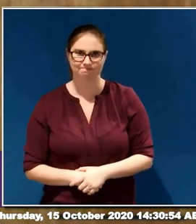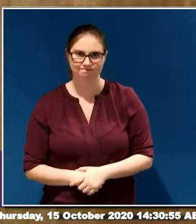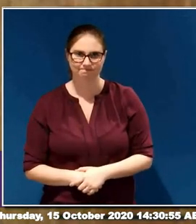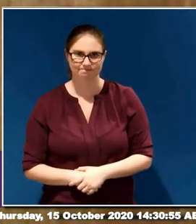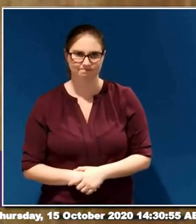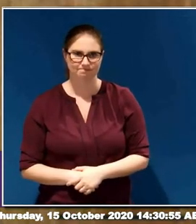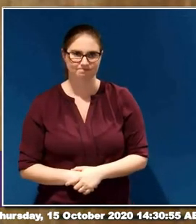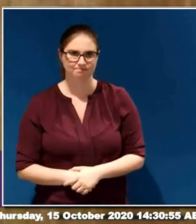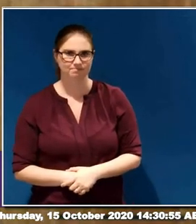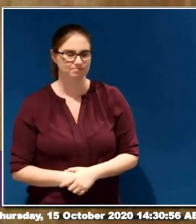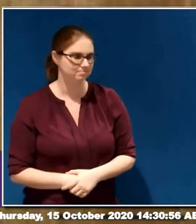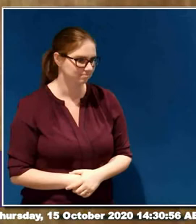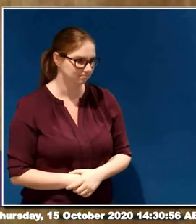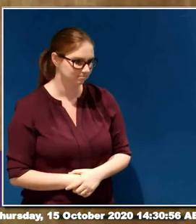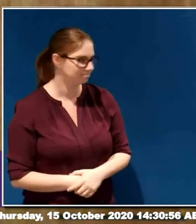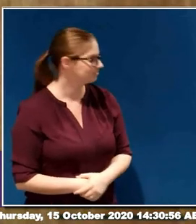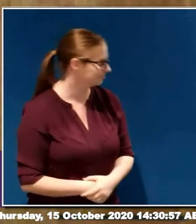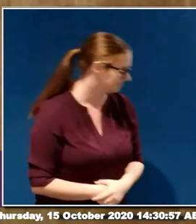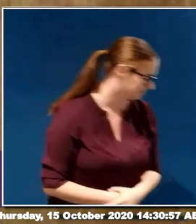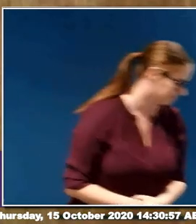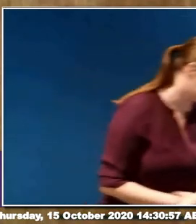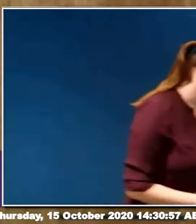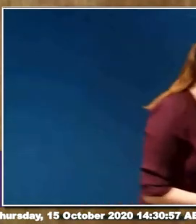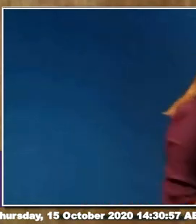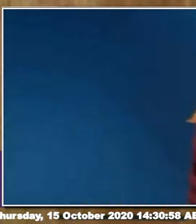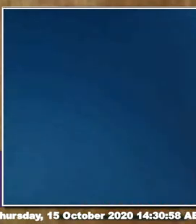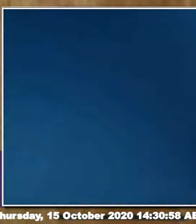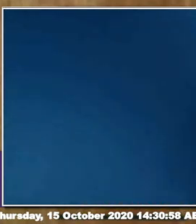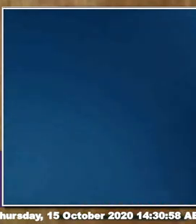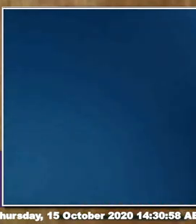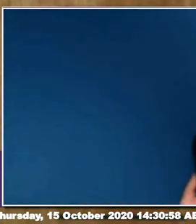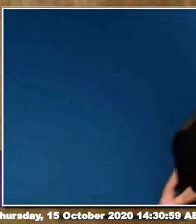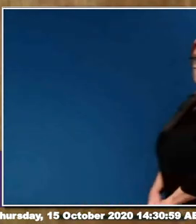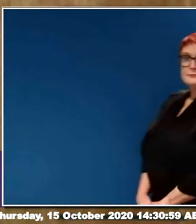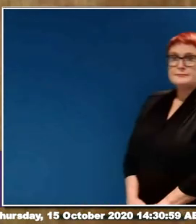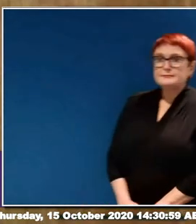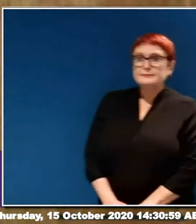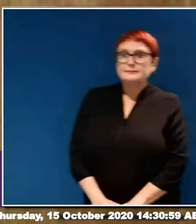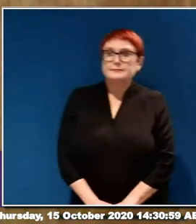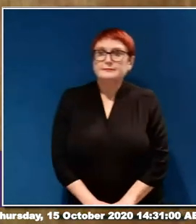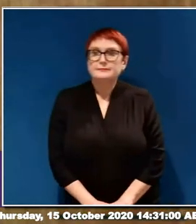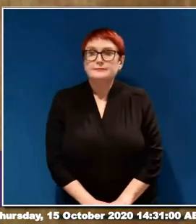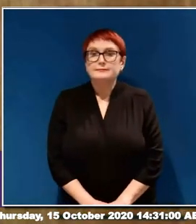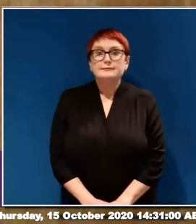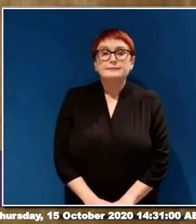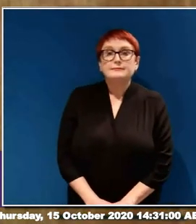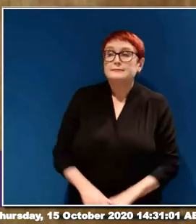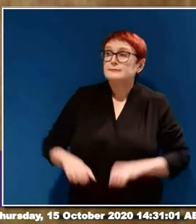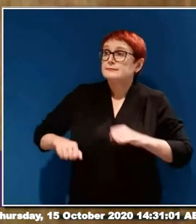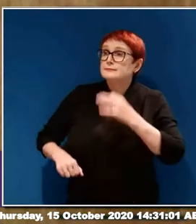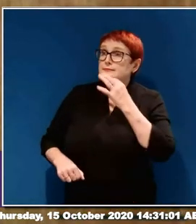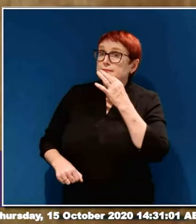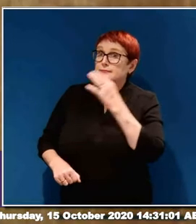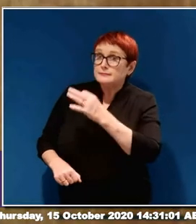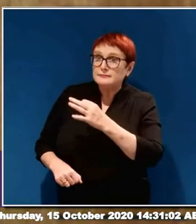Dr Mellifont, what is to happen now? A three-minute adjournment while we re-orientate